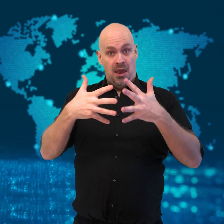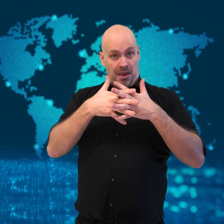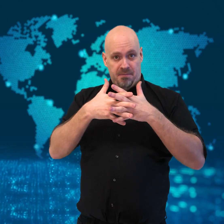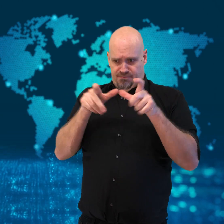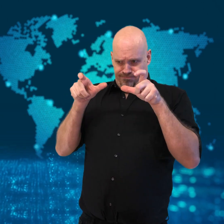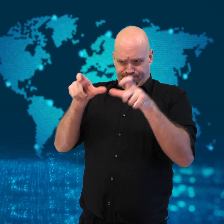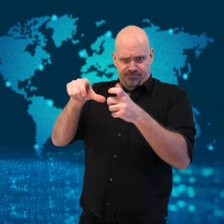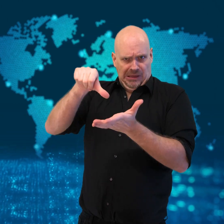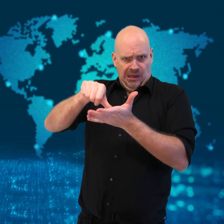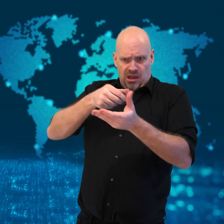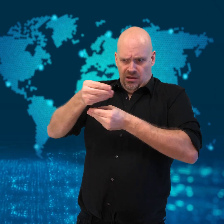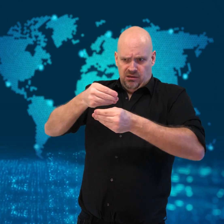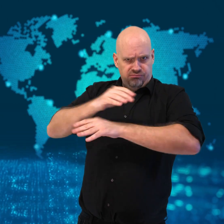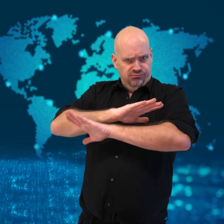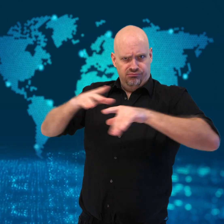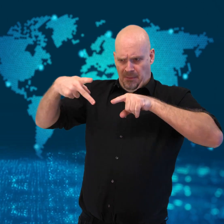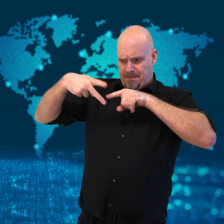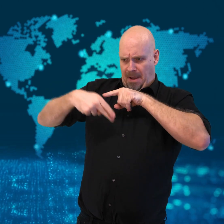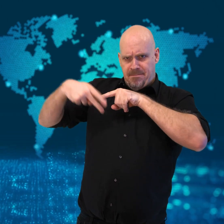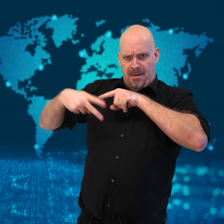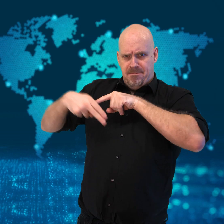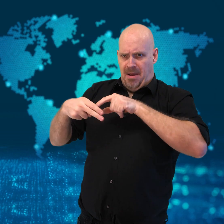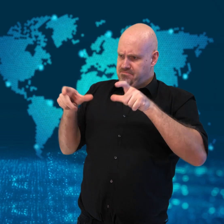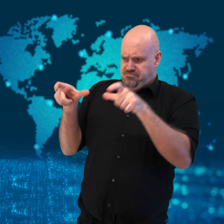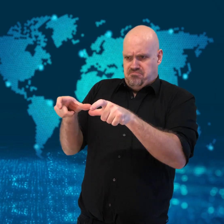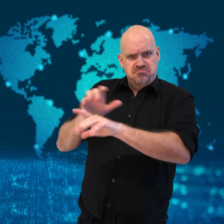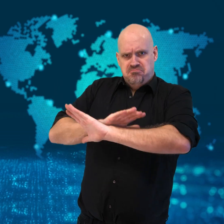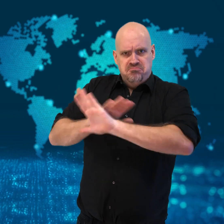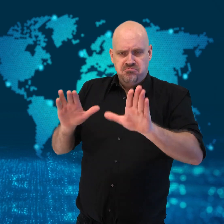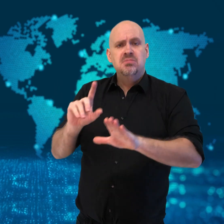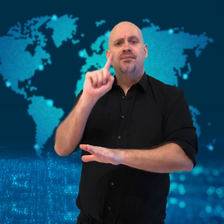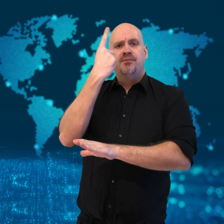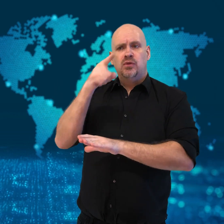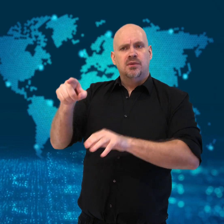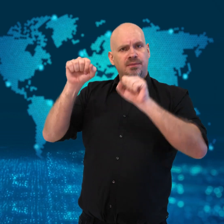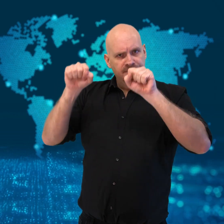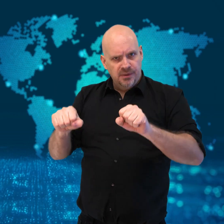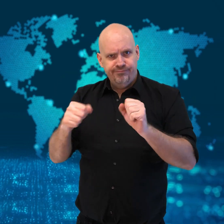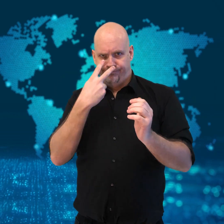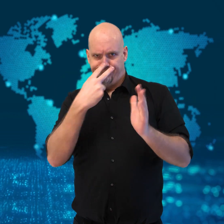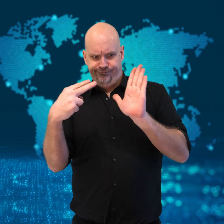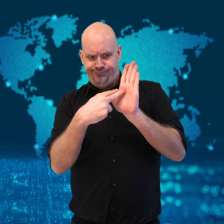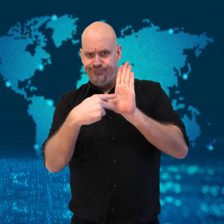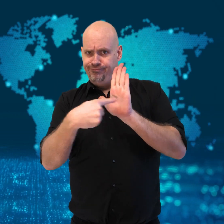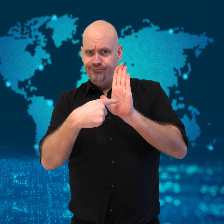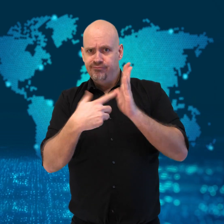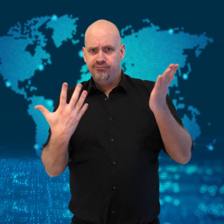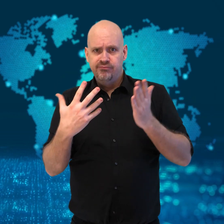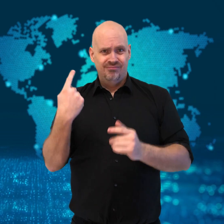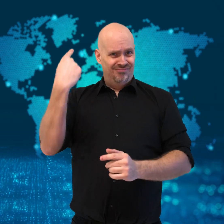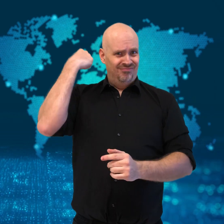until Iran adheres to the limits set in the 2015 Nuclear Deal.